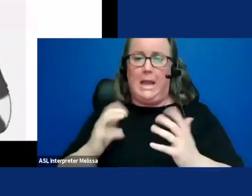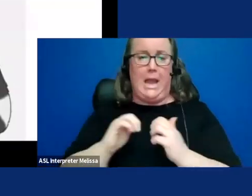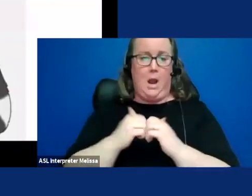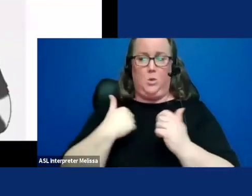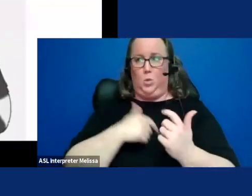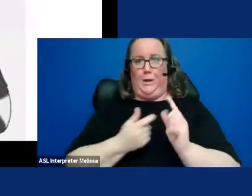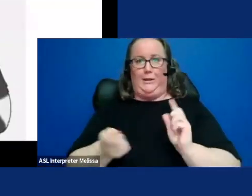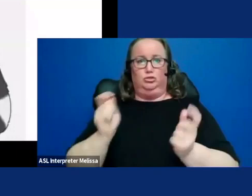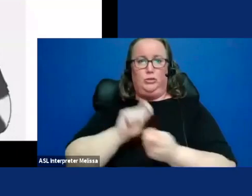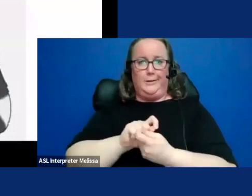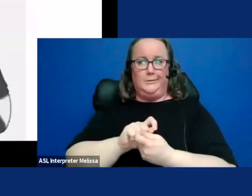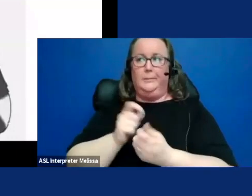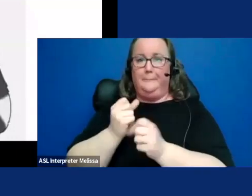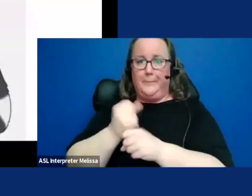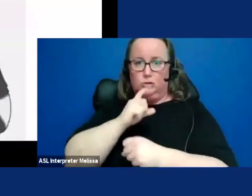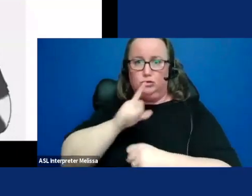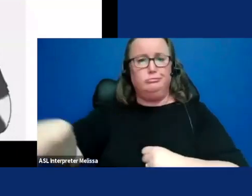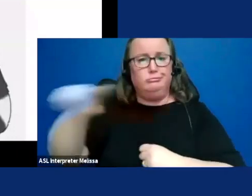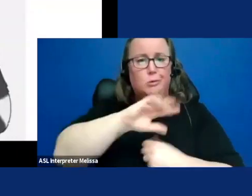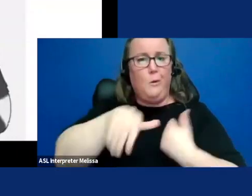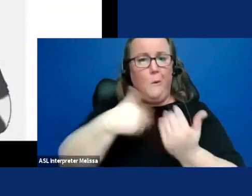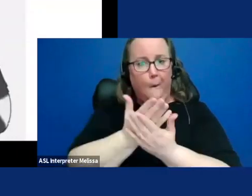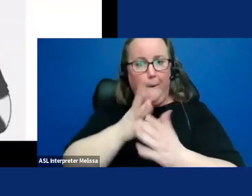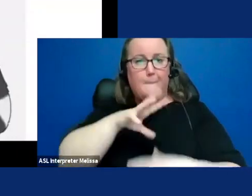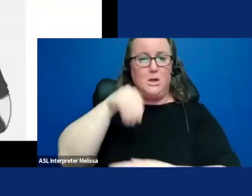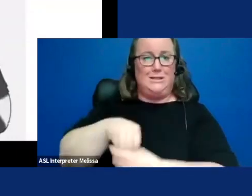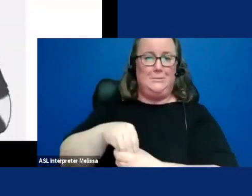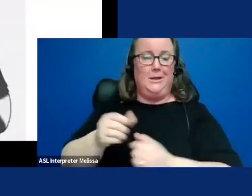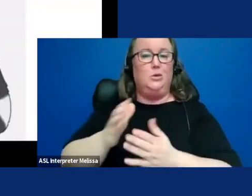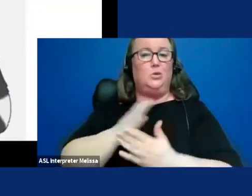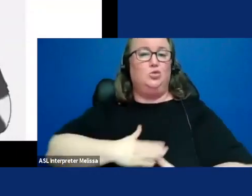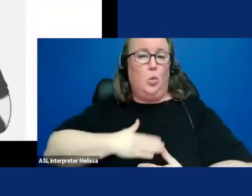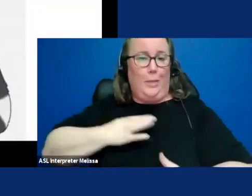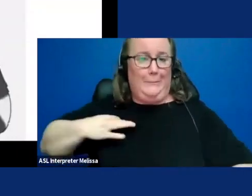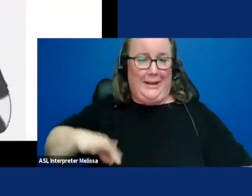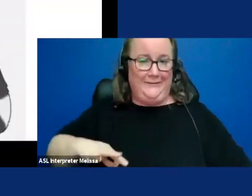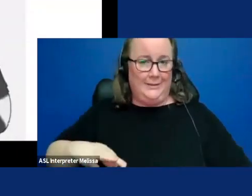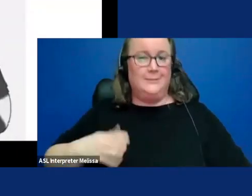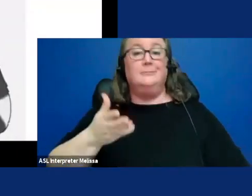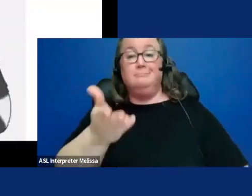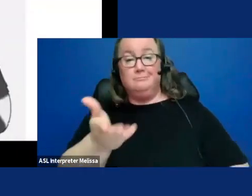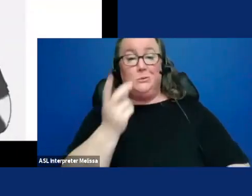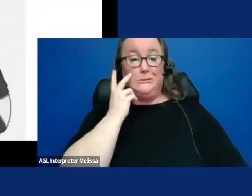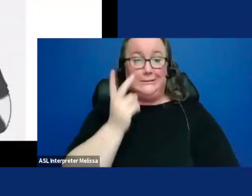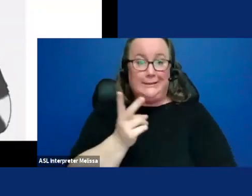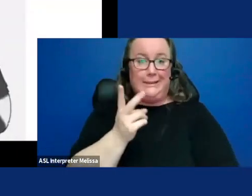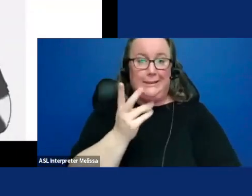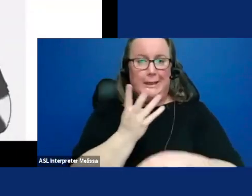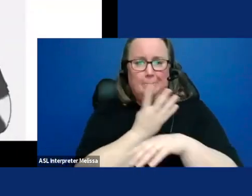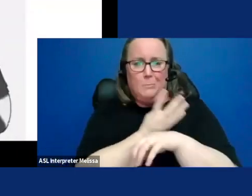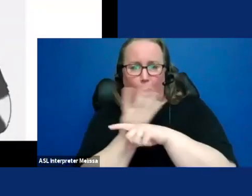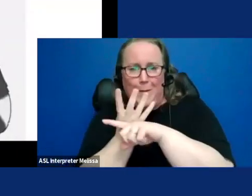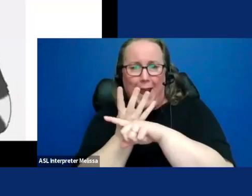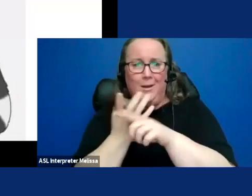everyone can participate and enjoy that benefit? So in that cartoon here, you see a porcupine wanting a balloon as well.